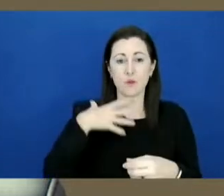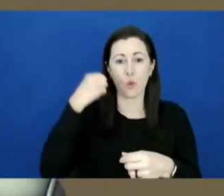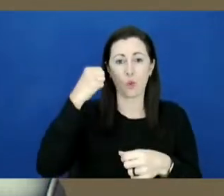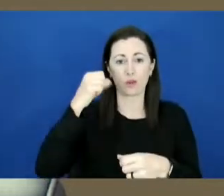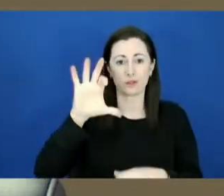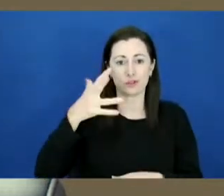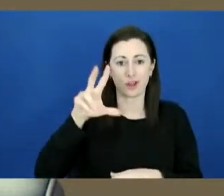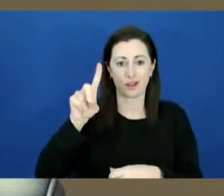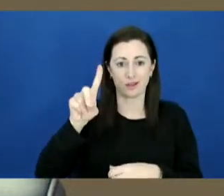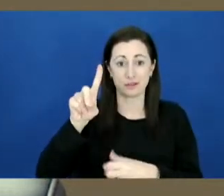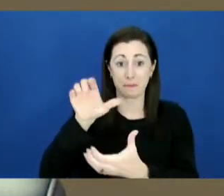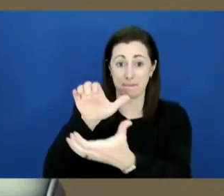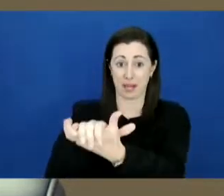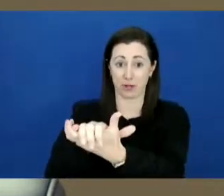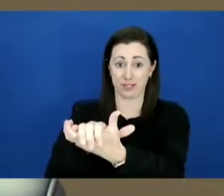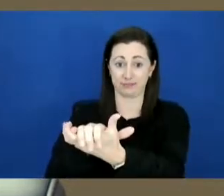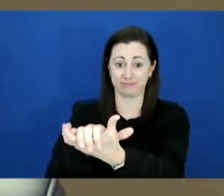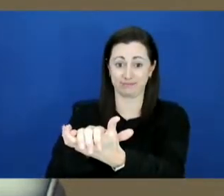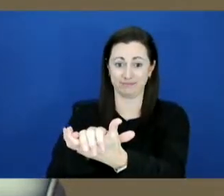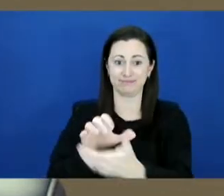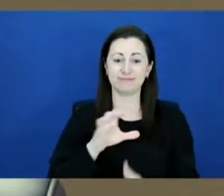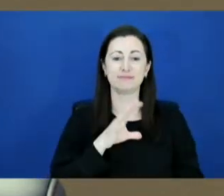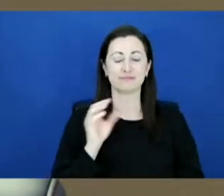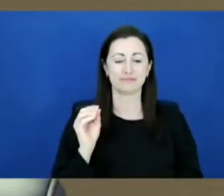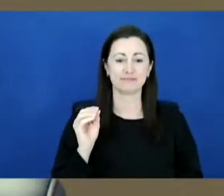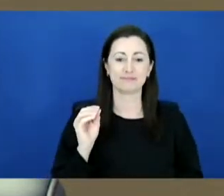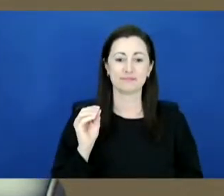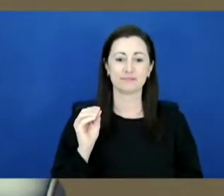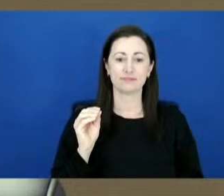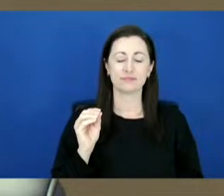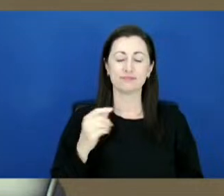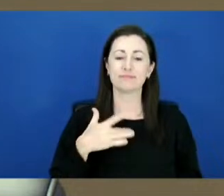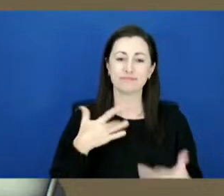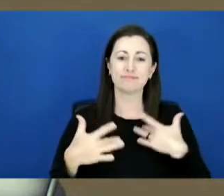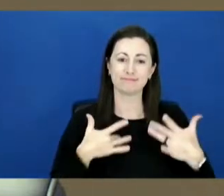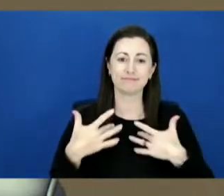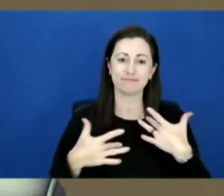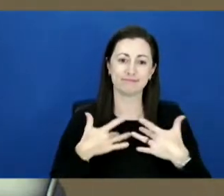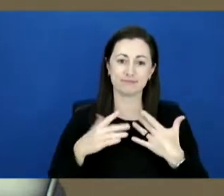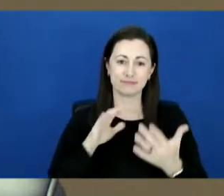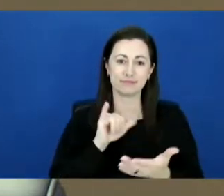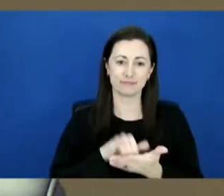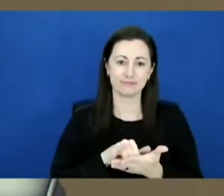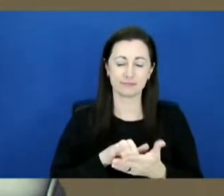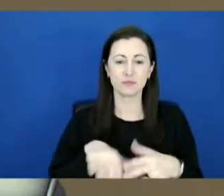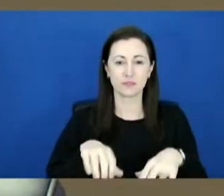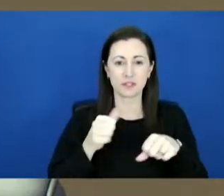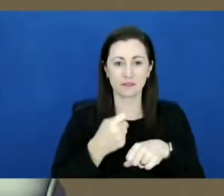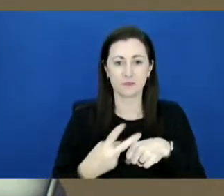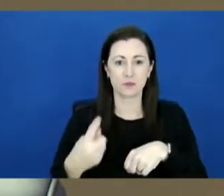SUPER EXCITED THAT THIS WEEKEND, MY OLDEST CHILD, IS GETTING MARRIED.